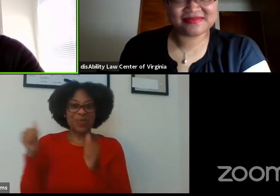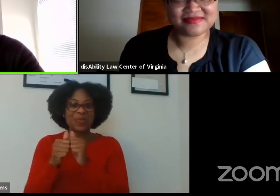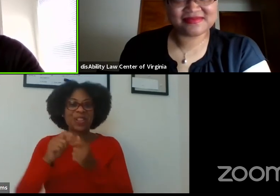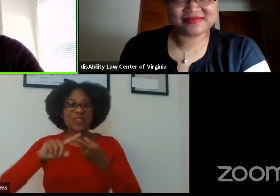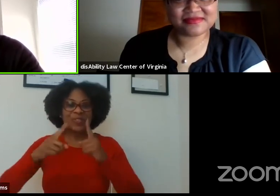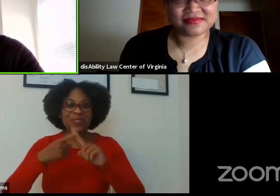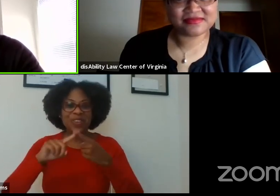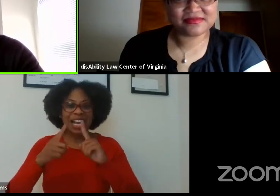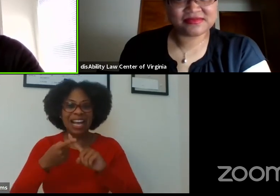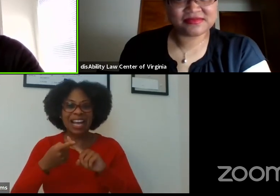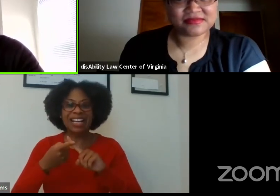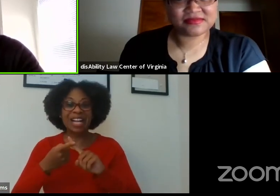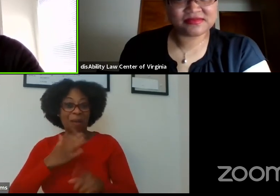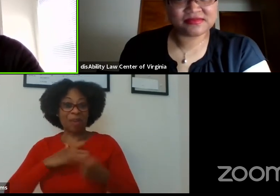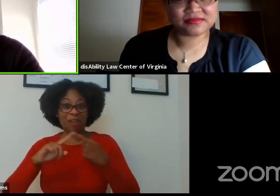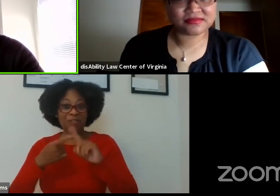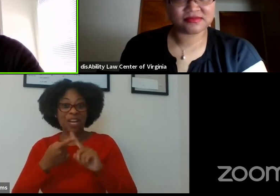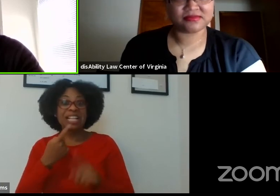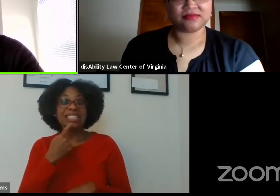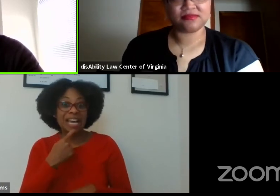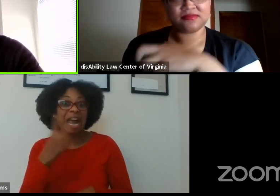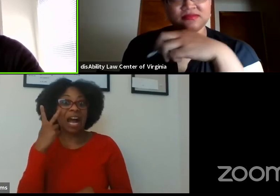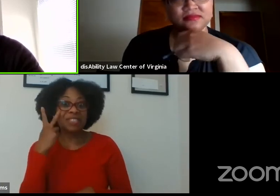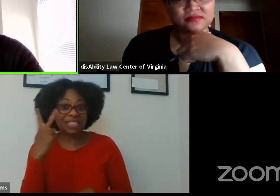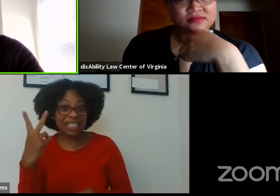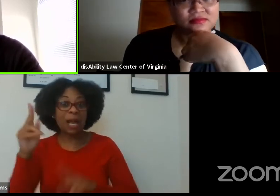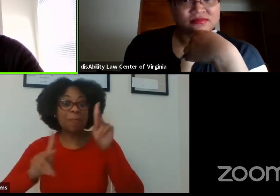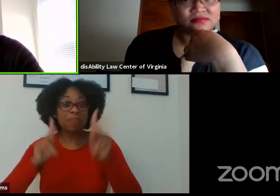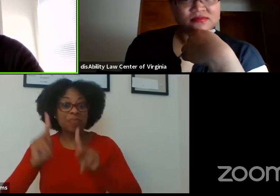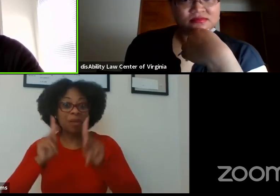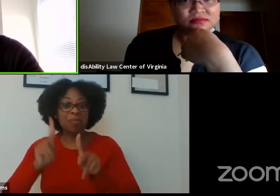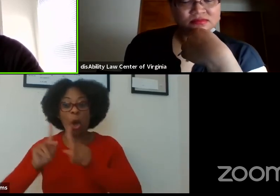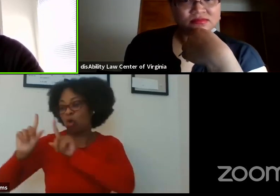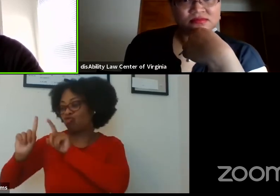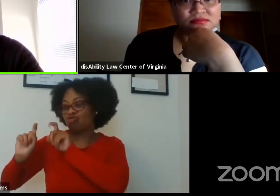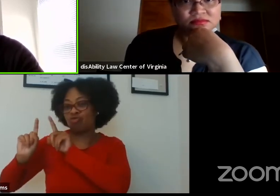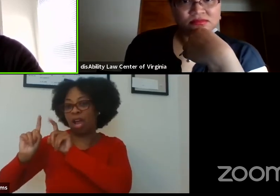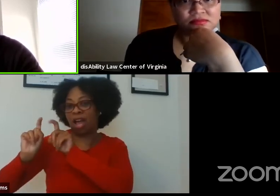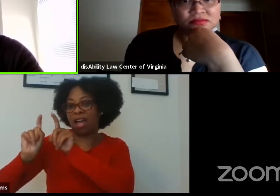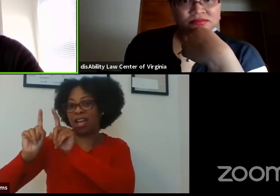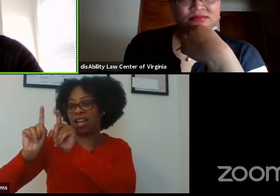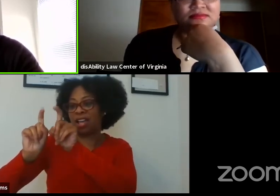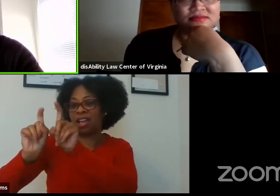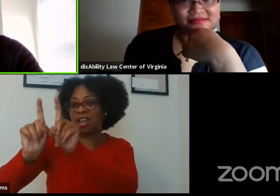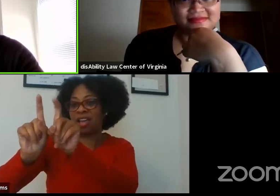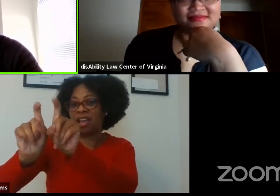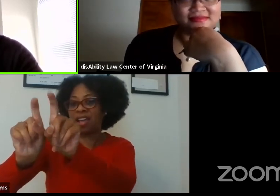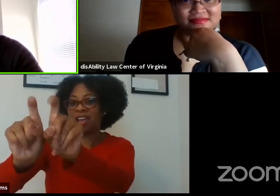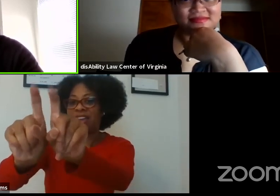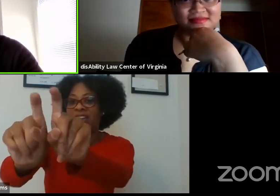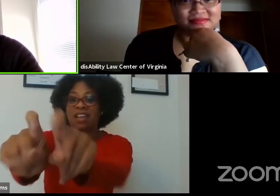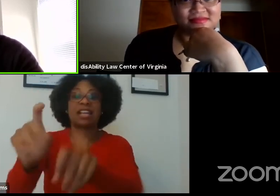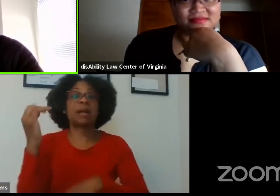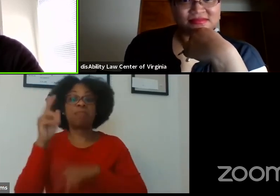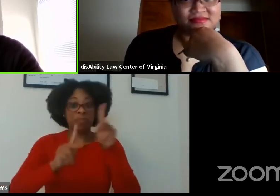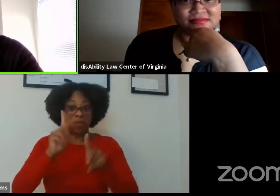she told me that she had seen people run like shoulder to shoulder before, like people that were blind. I was like what? No.